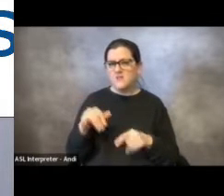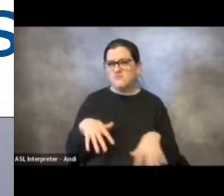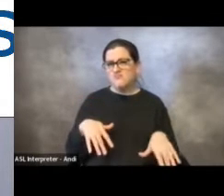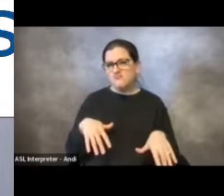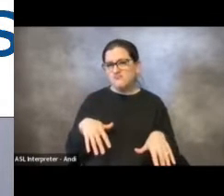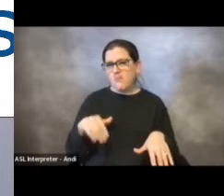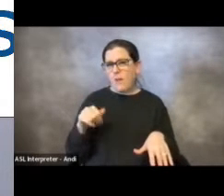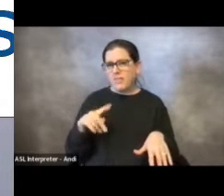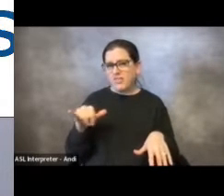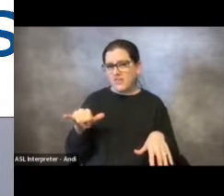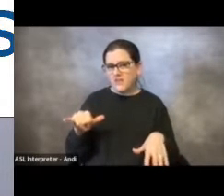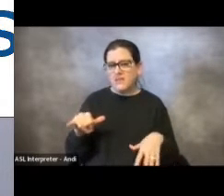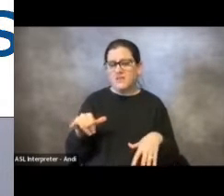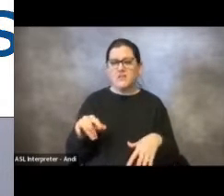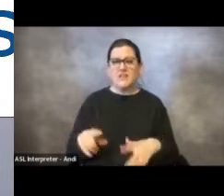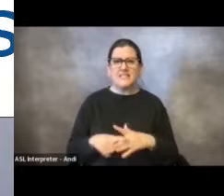changes with initiation and self